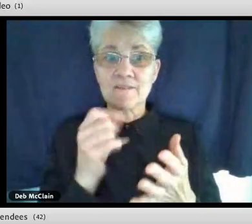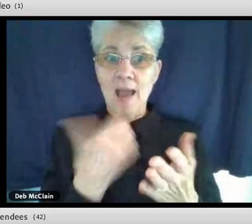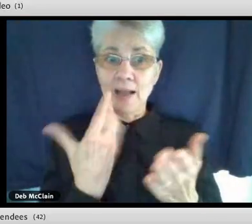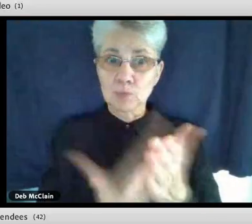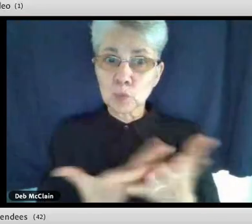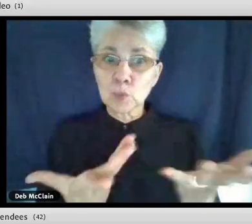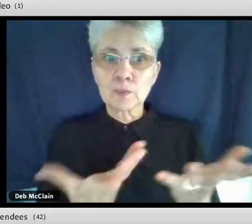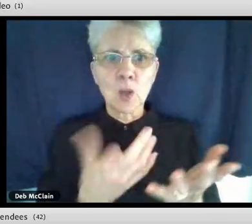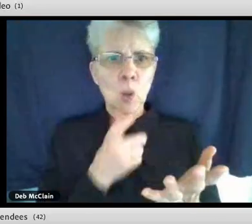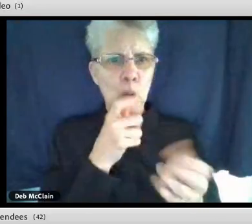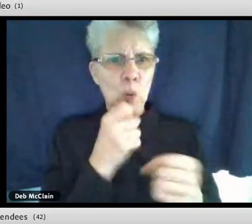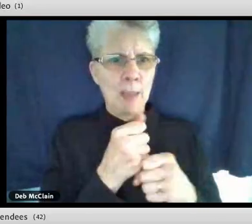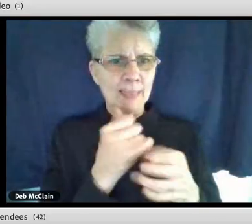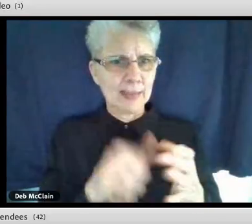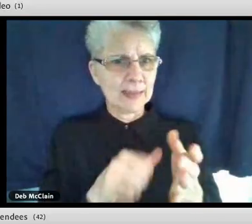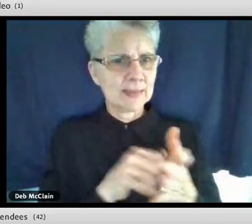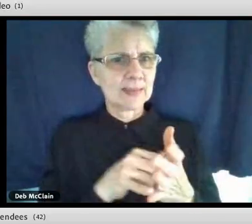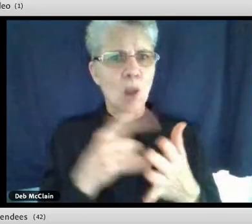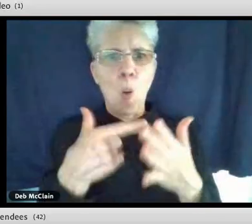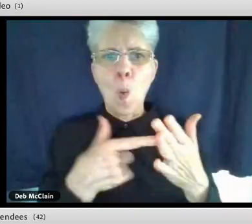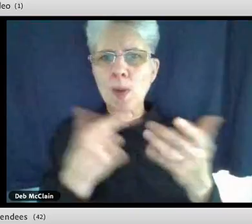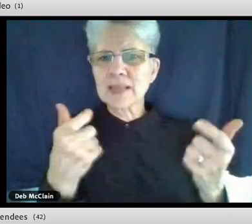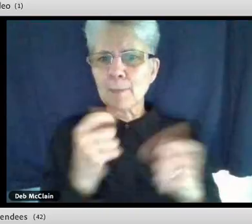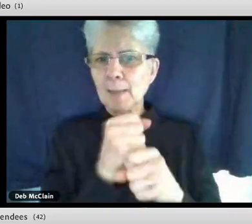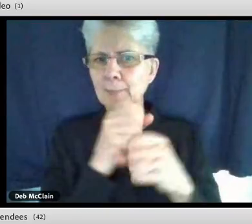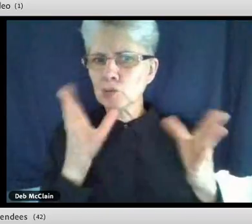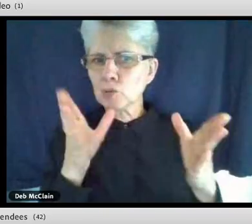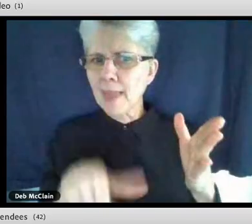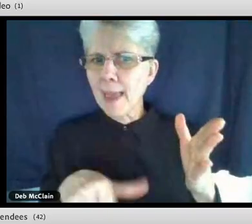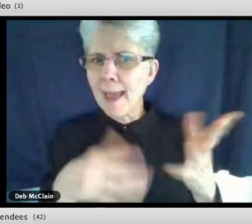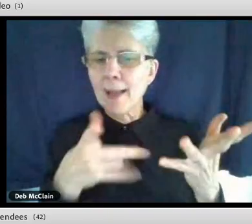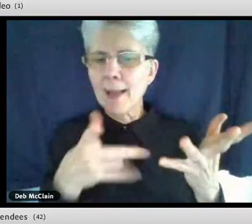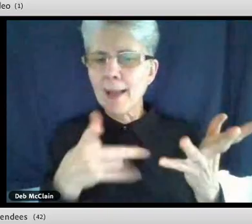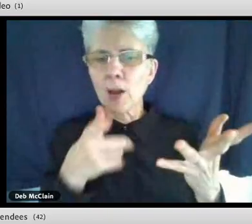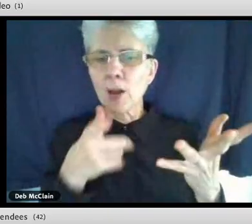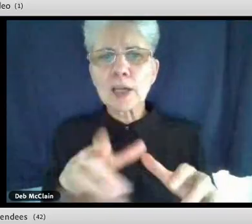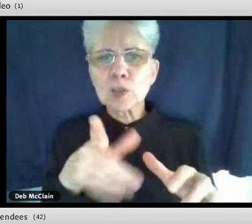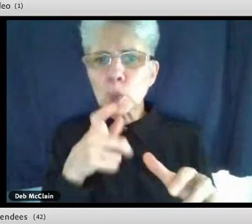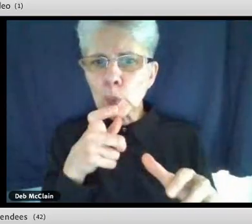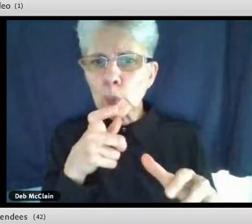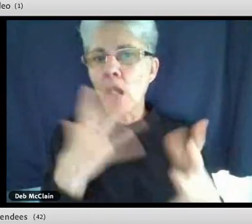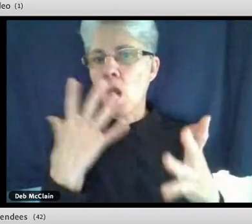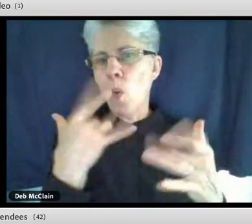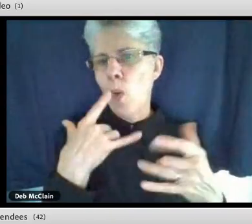You know, what's the evidence? Do the facts hold up? Who made this? What's the big picture?